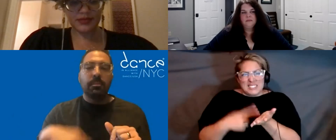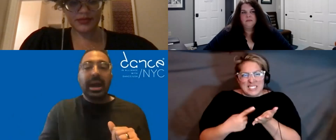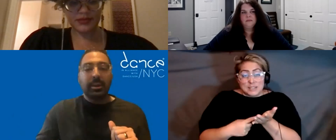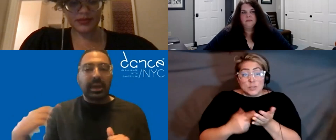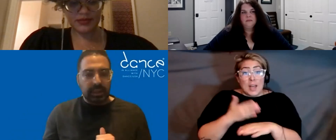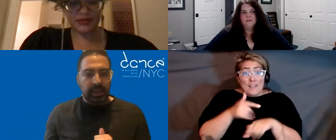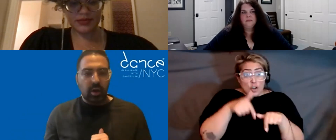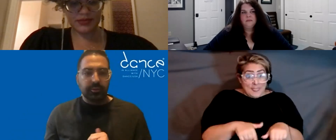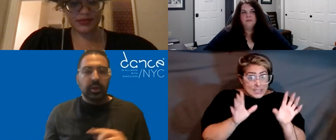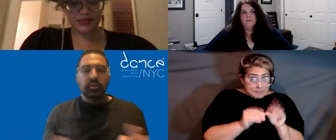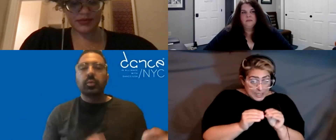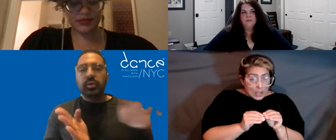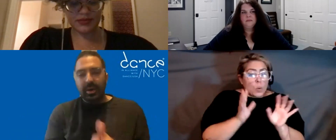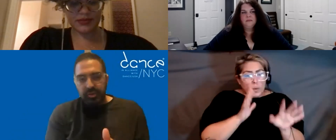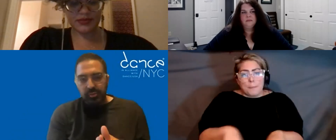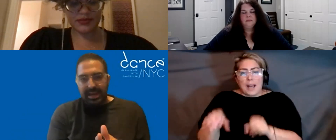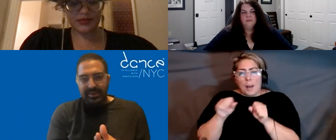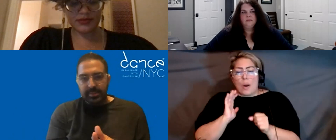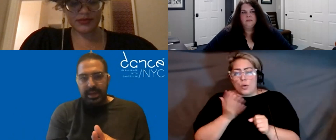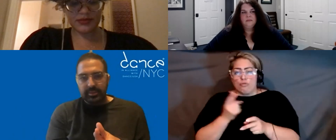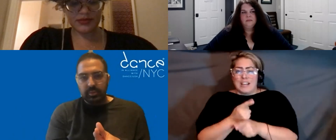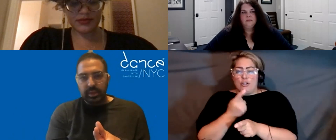So we do have two back to back this week but after